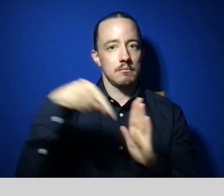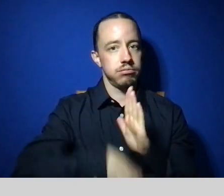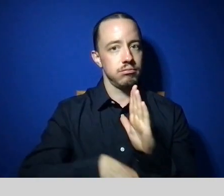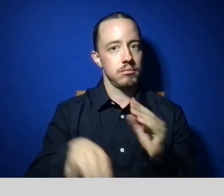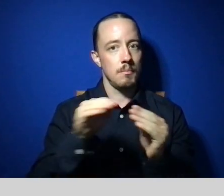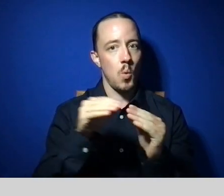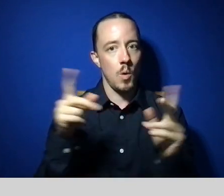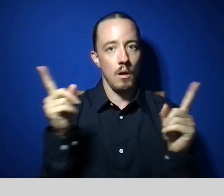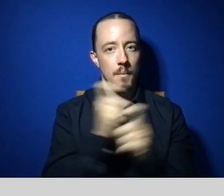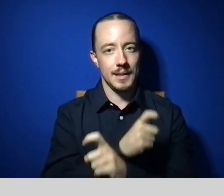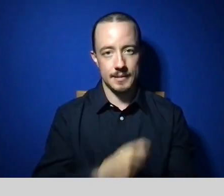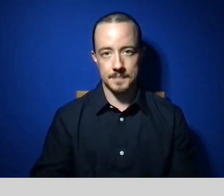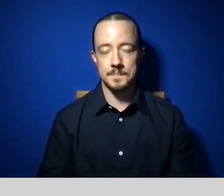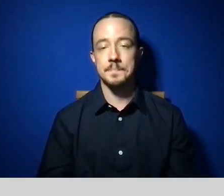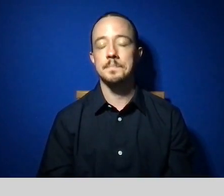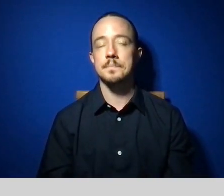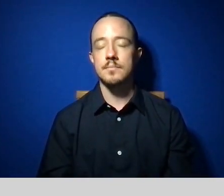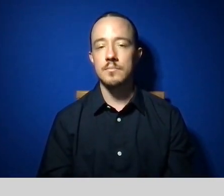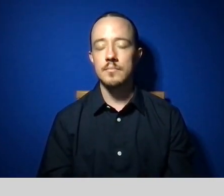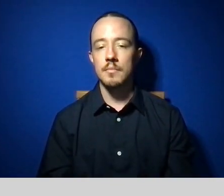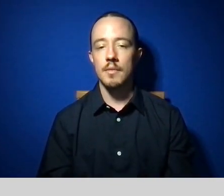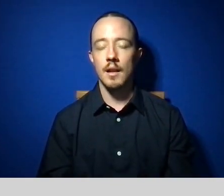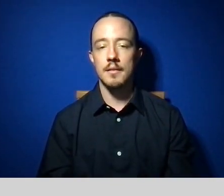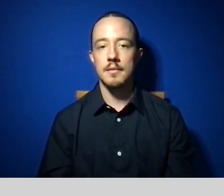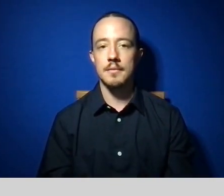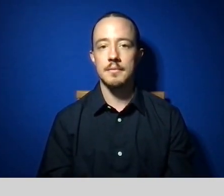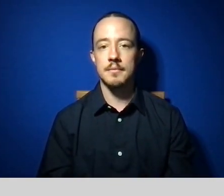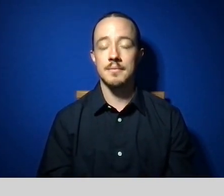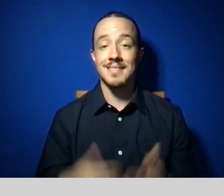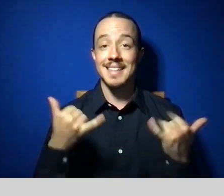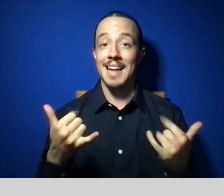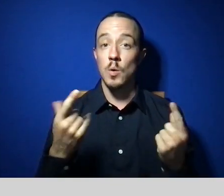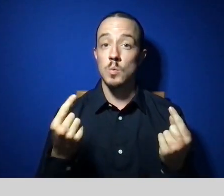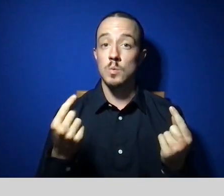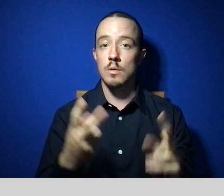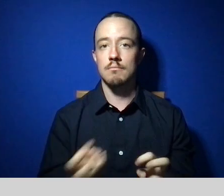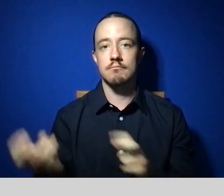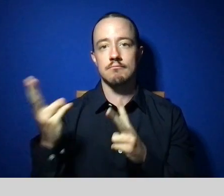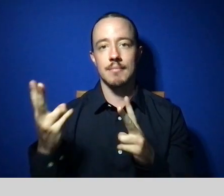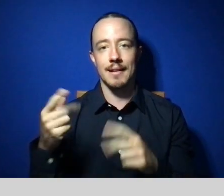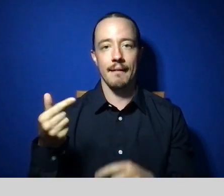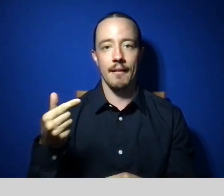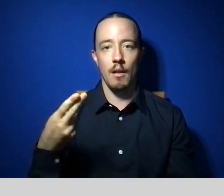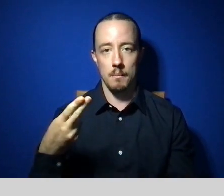So the next step is to get this up on, github. I'm going to create a new GitHub repo called pids.